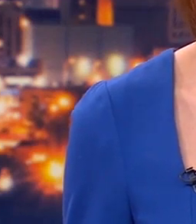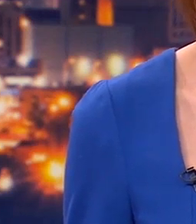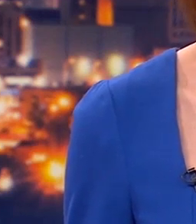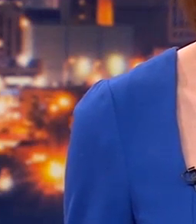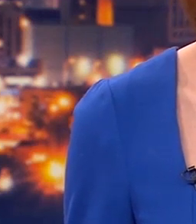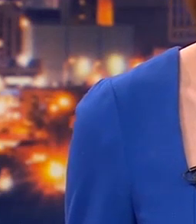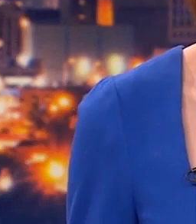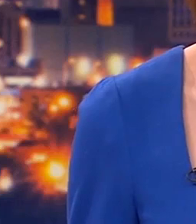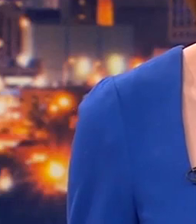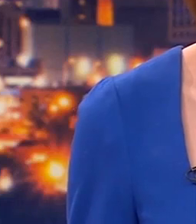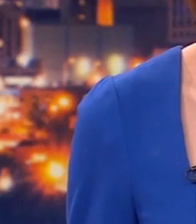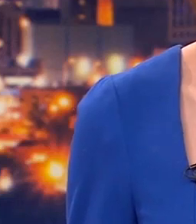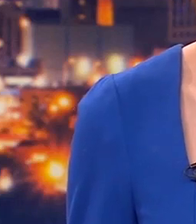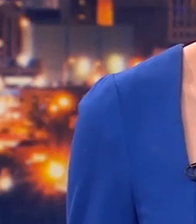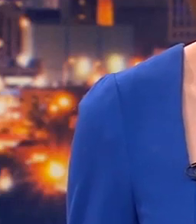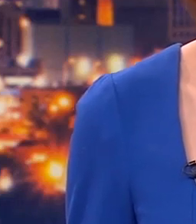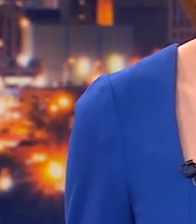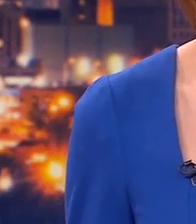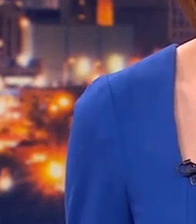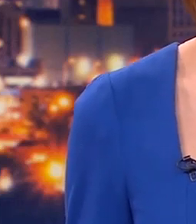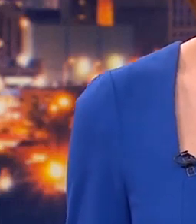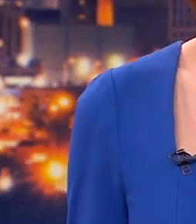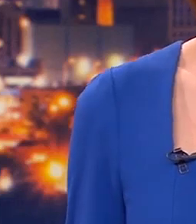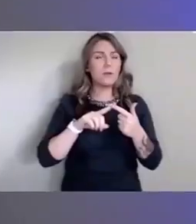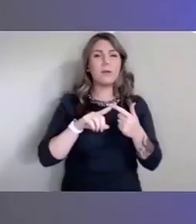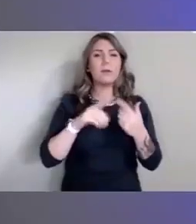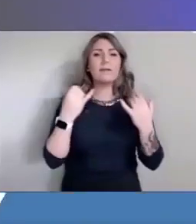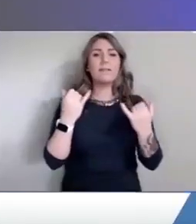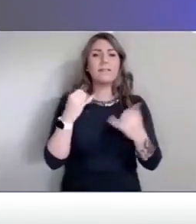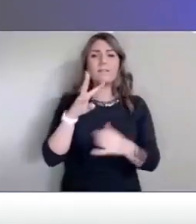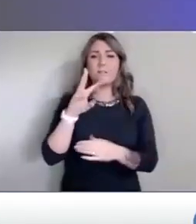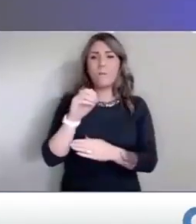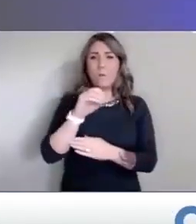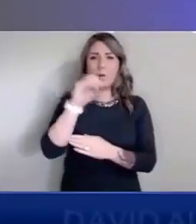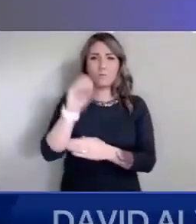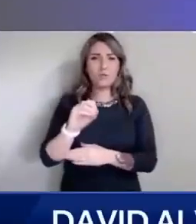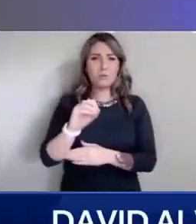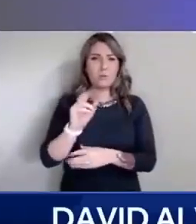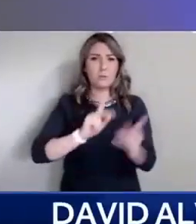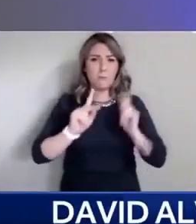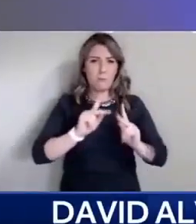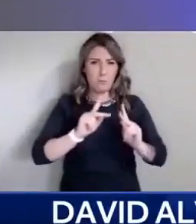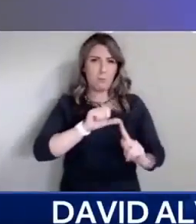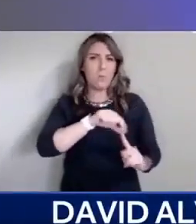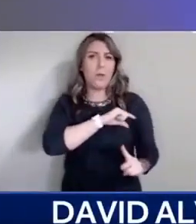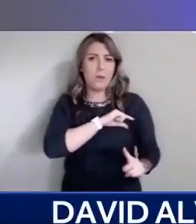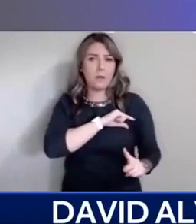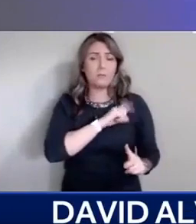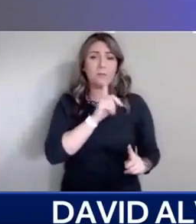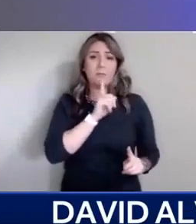ALVEY TOLD DOCTORS AT THE UNIVERSITY. KANSAS HEALTH SYSTEM THE VACCINE RATE IN WYANDOTTE COUNTY IS PROBLEMATIC.